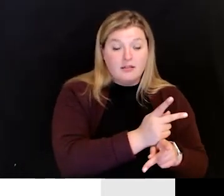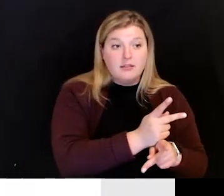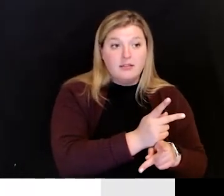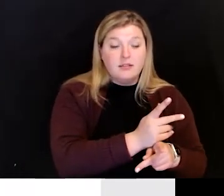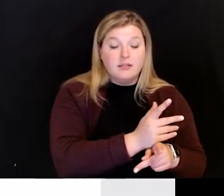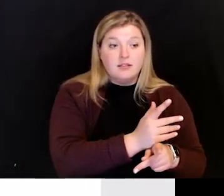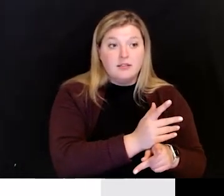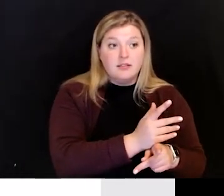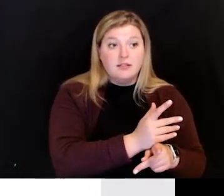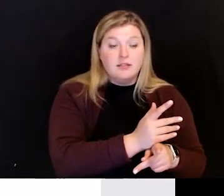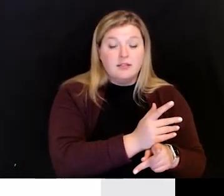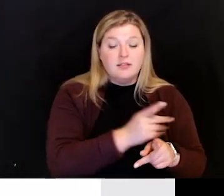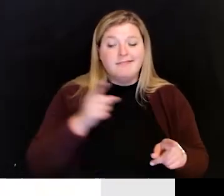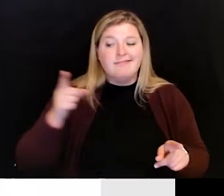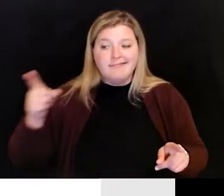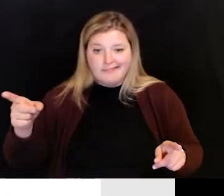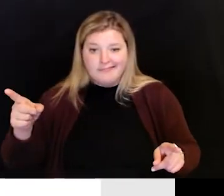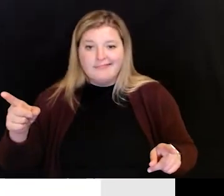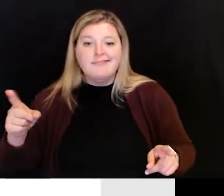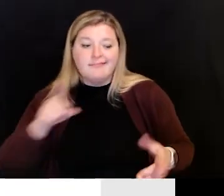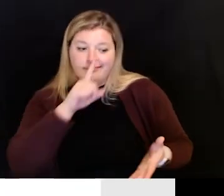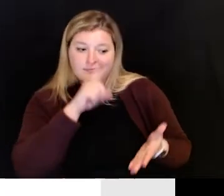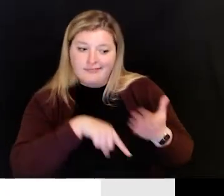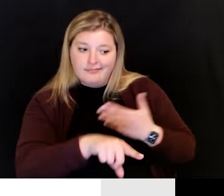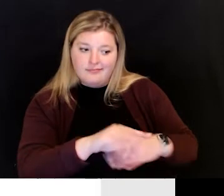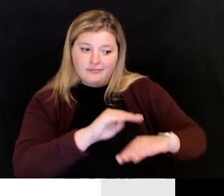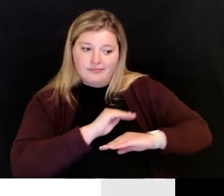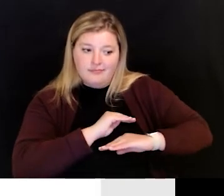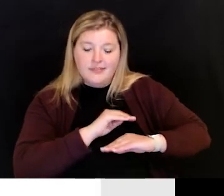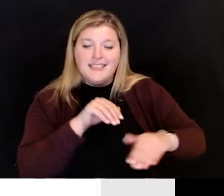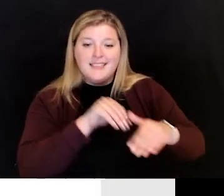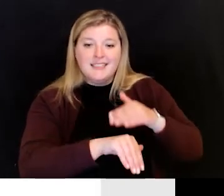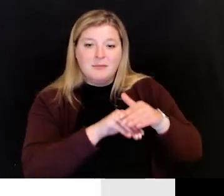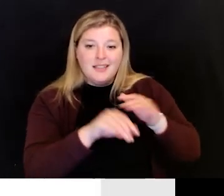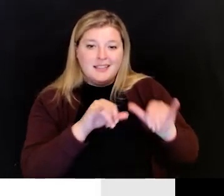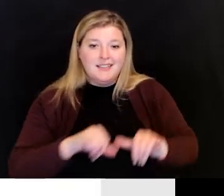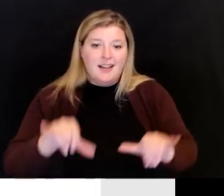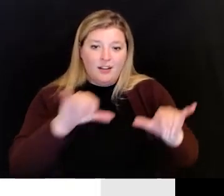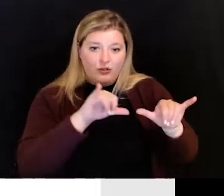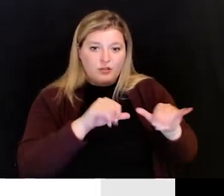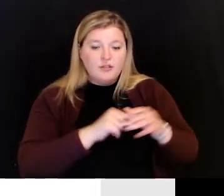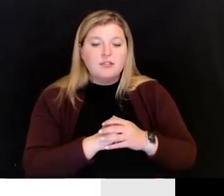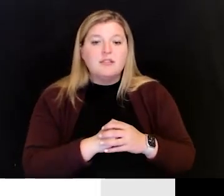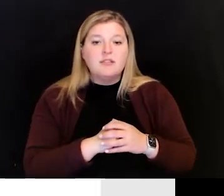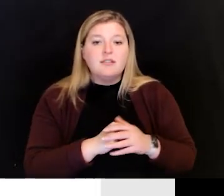meet the standards for accessibility that are there to make sure everybody has an equal opportunity